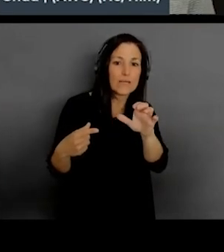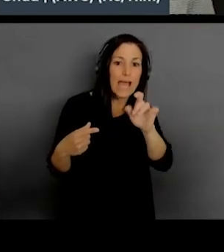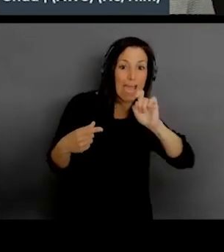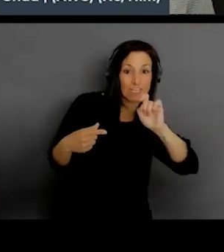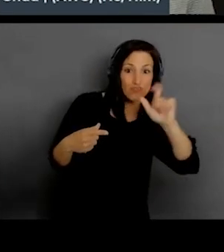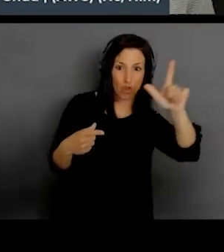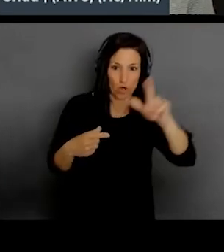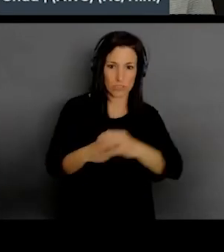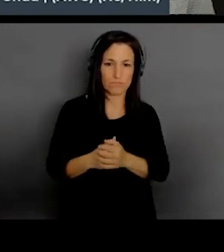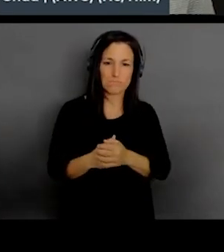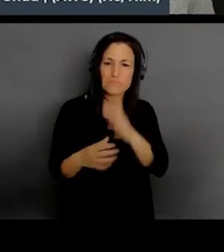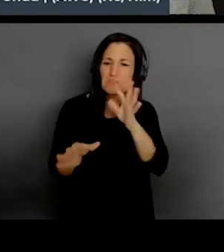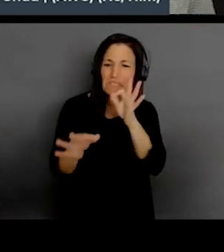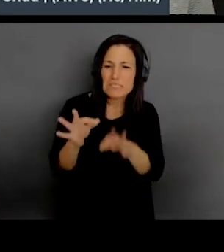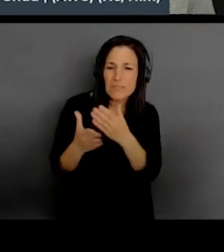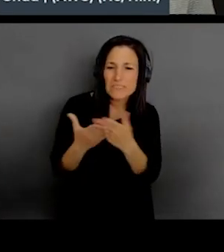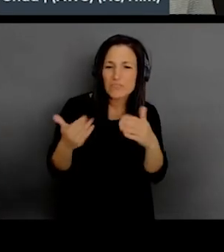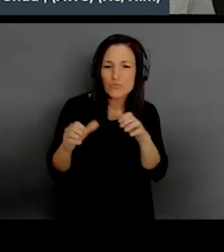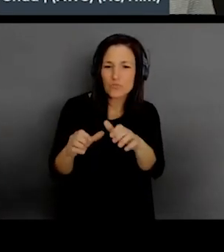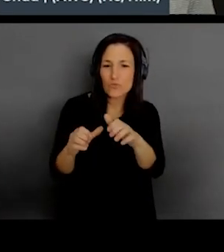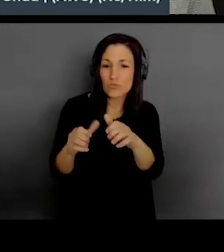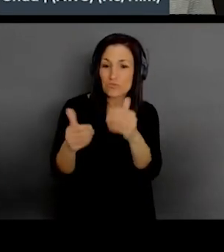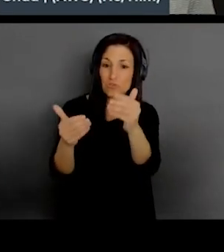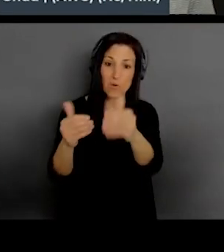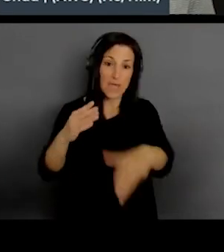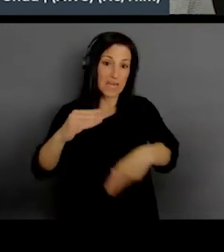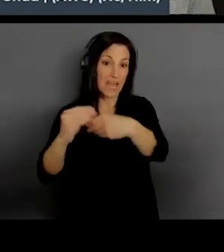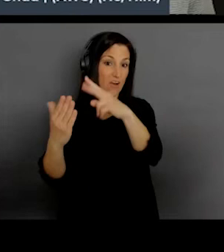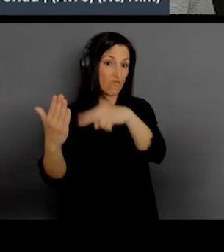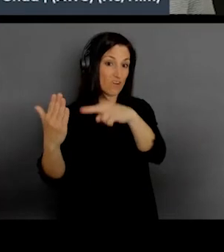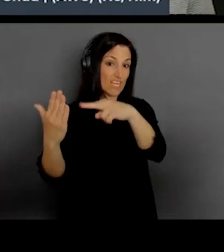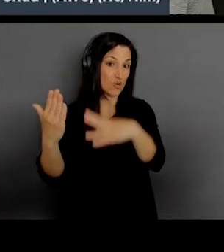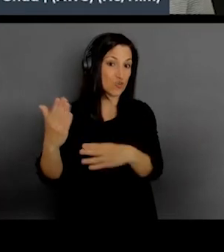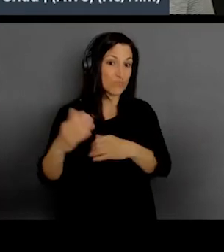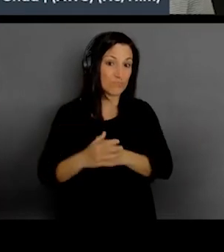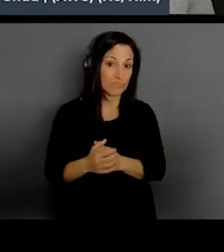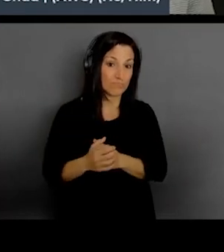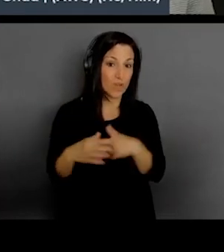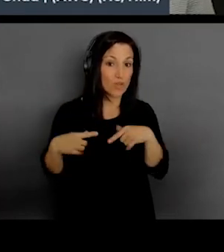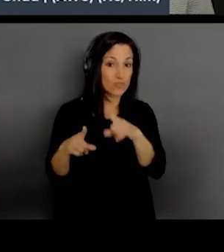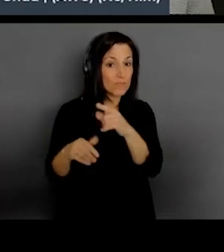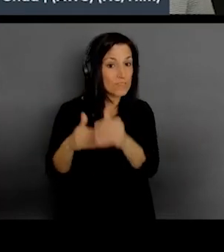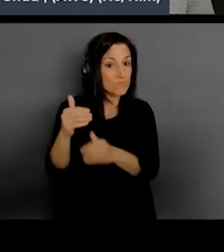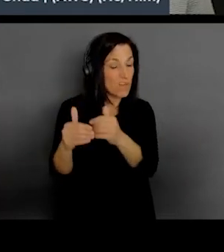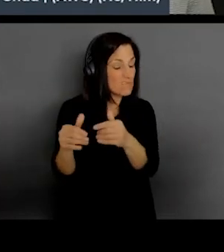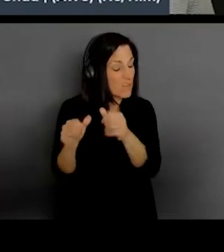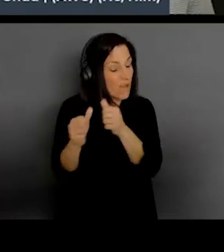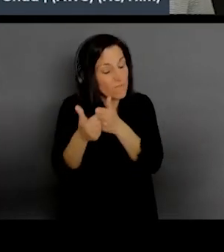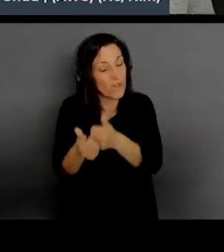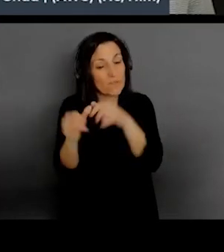is just go 'add reader'. And in this process, again, following the same steps that I showed before,